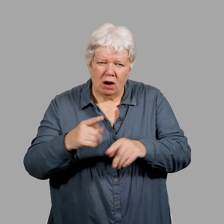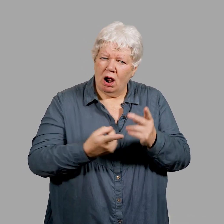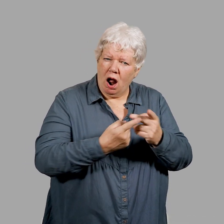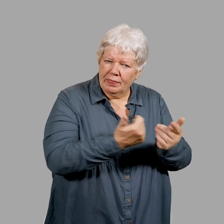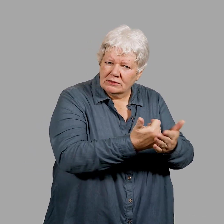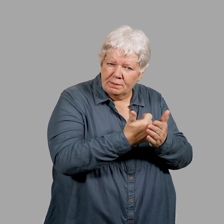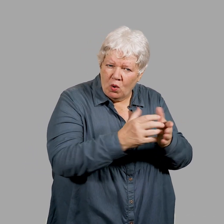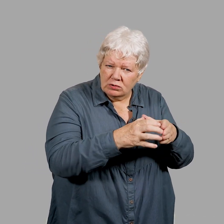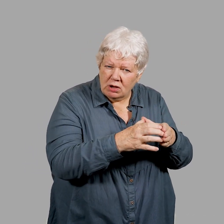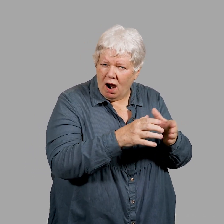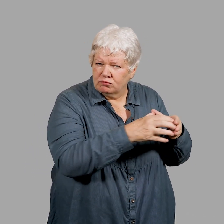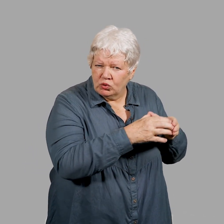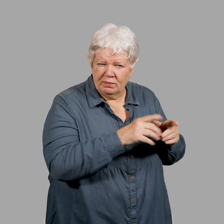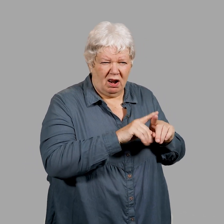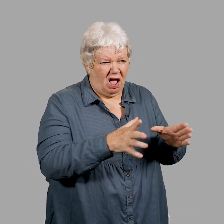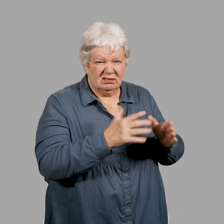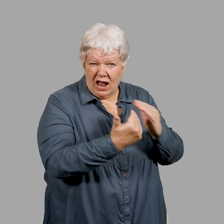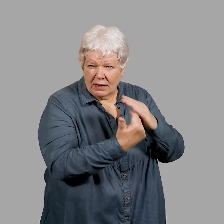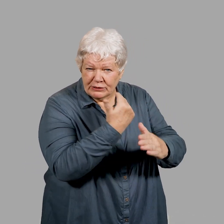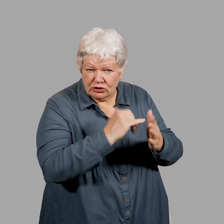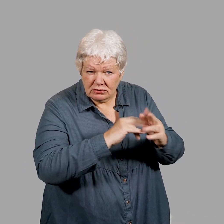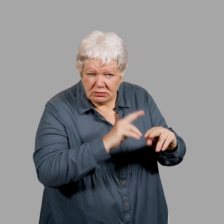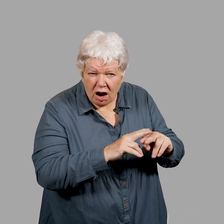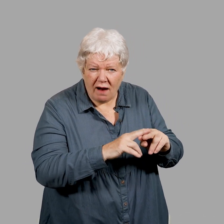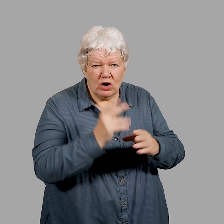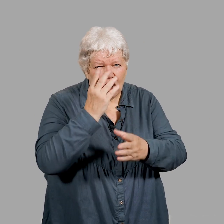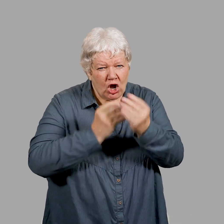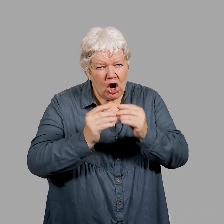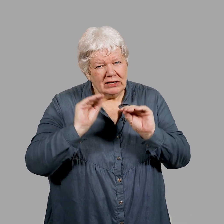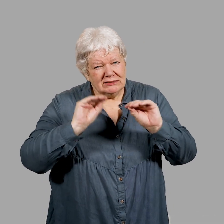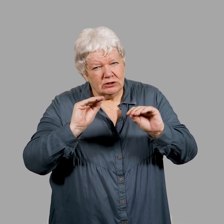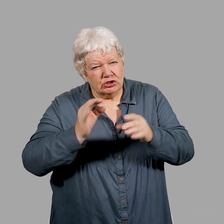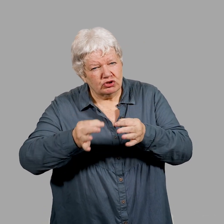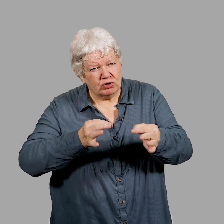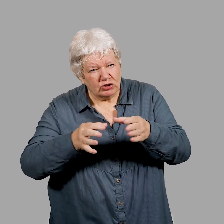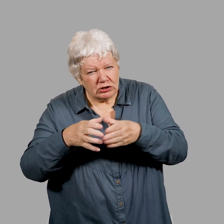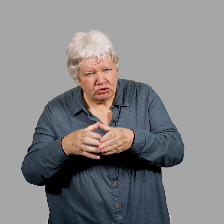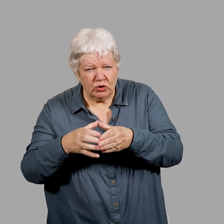other support staff groups such as admissions staff, learning and teaching strategy group,